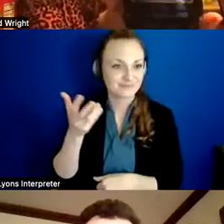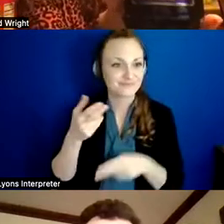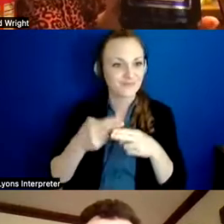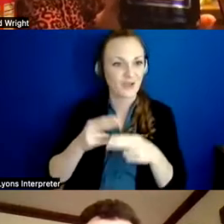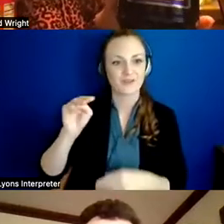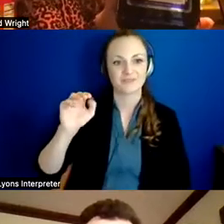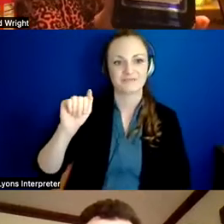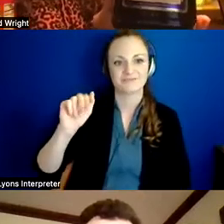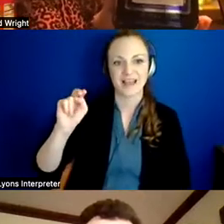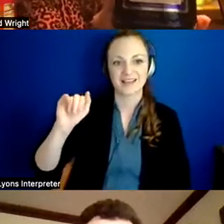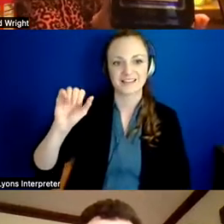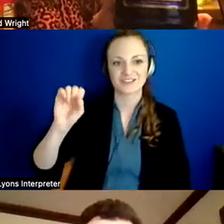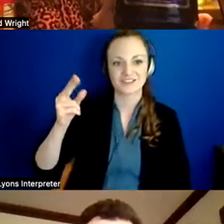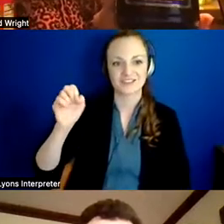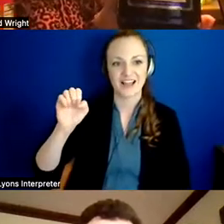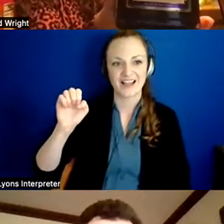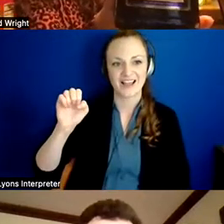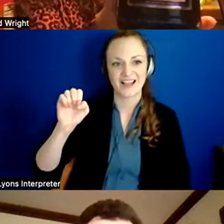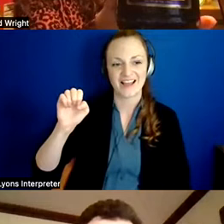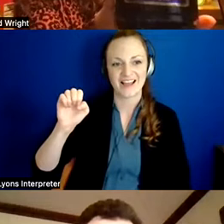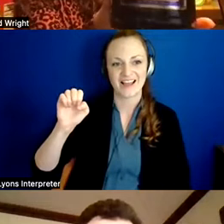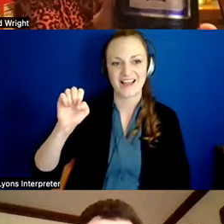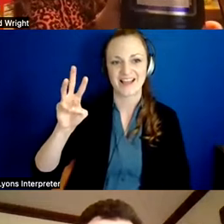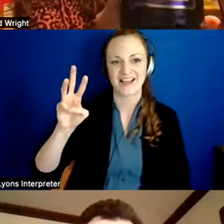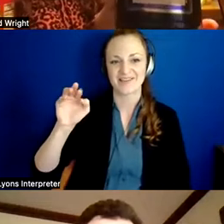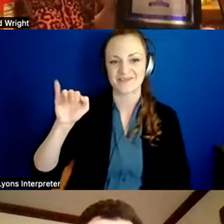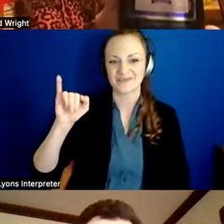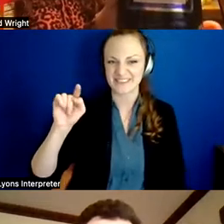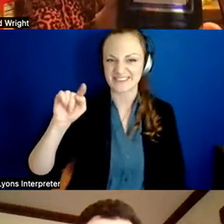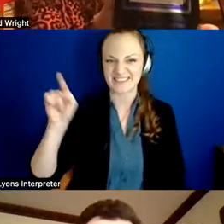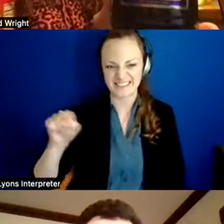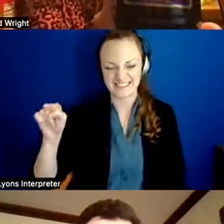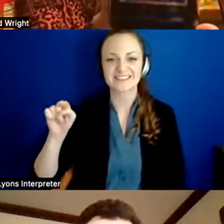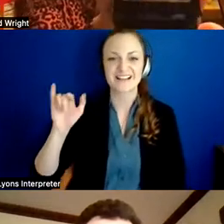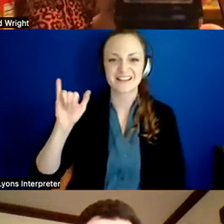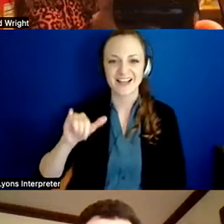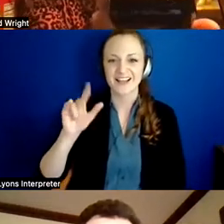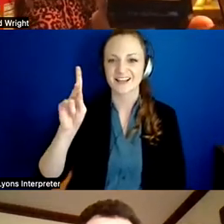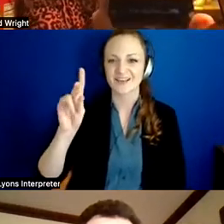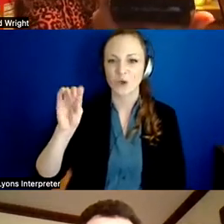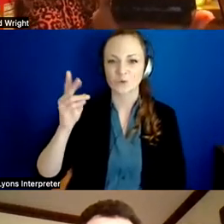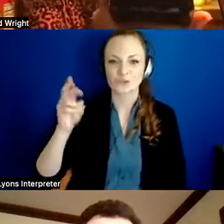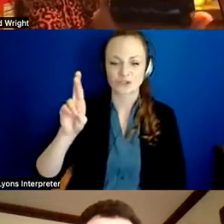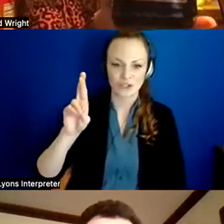is a kosher sweet wine. 19:35:21 Okay, and this is Oscar Nazi wine